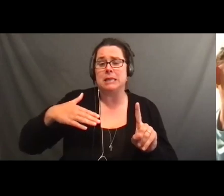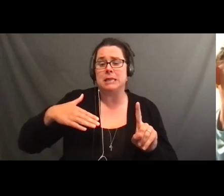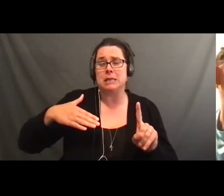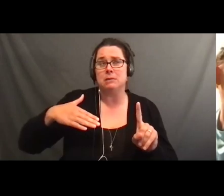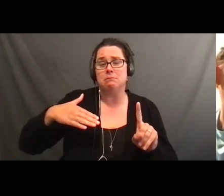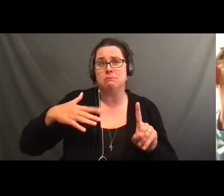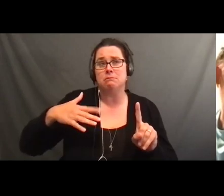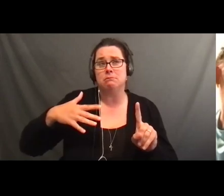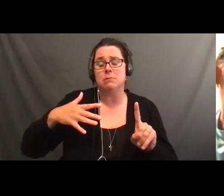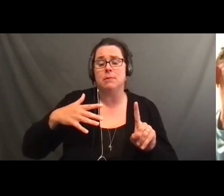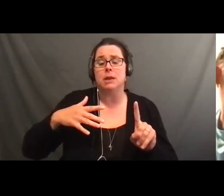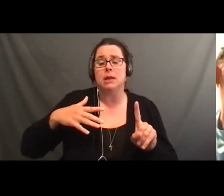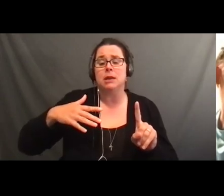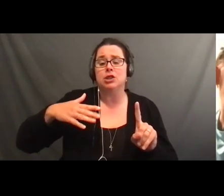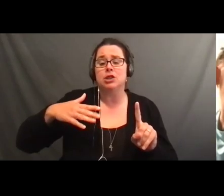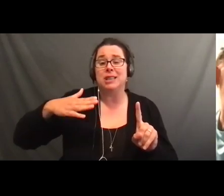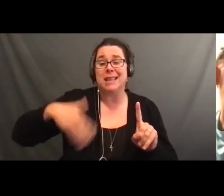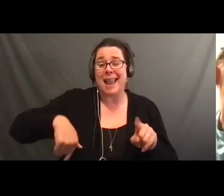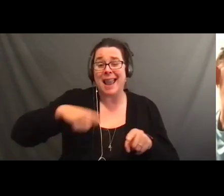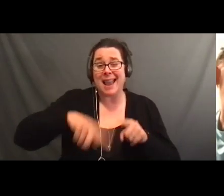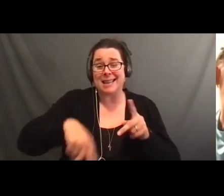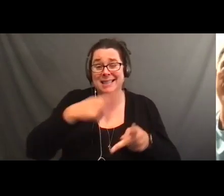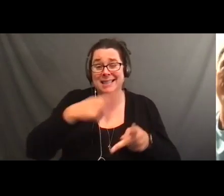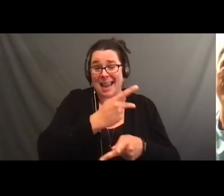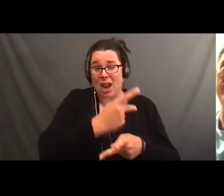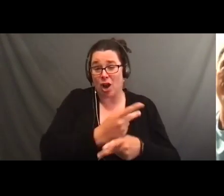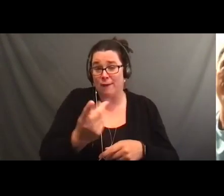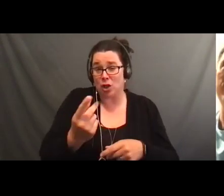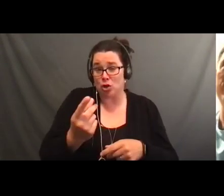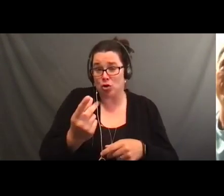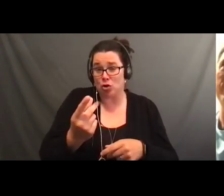able to take care of the dog in the way that she should.